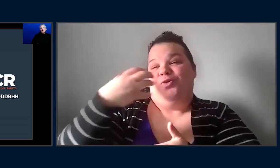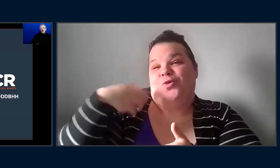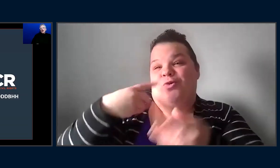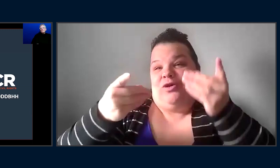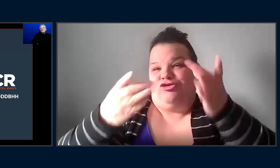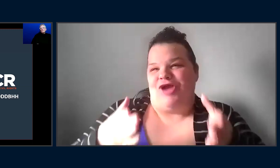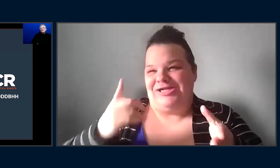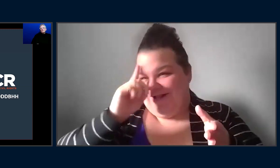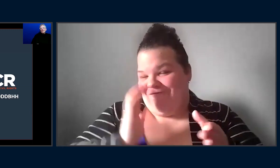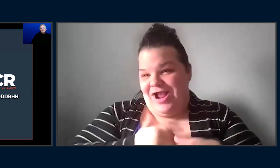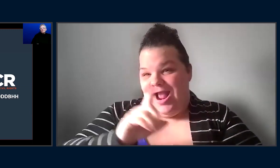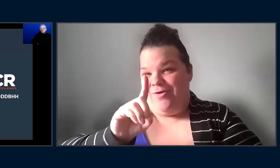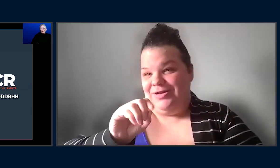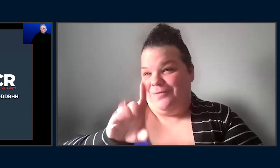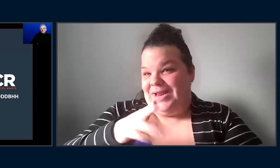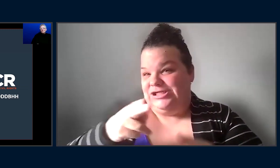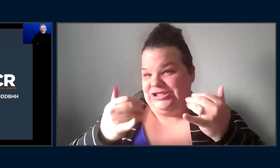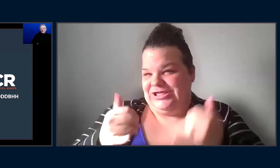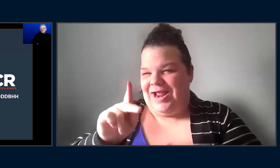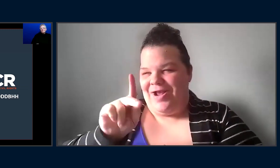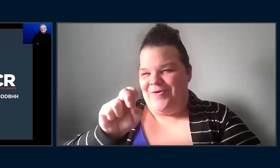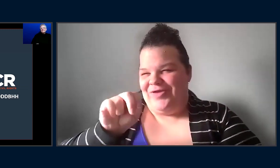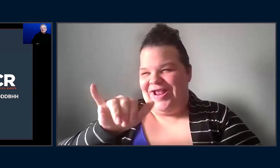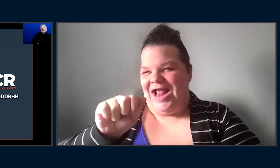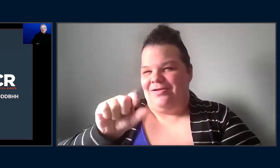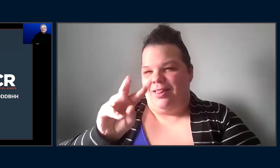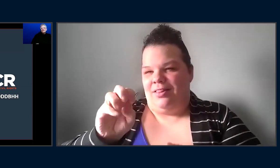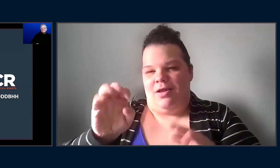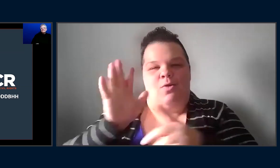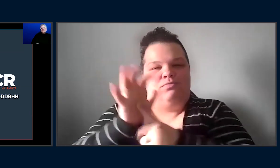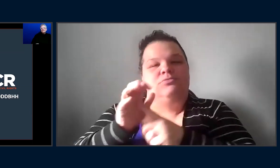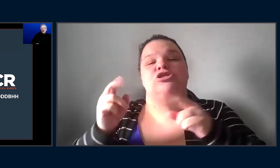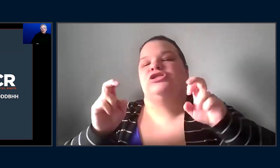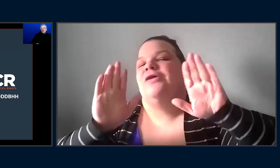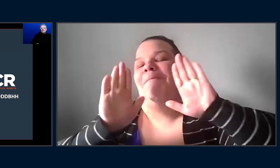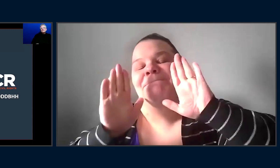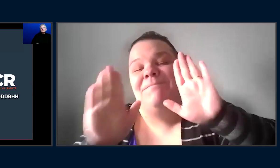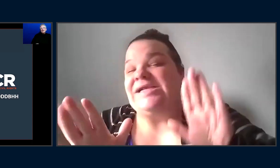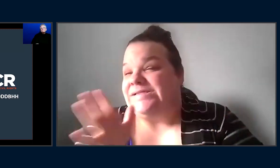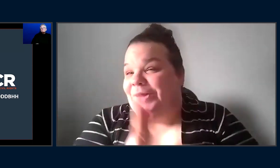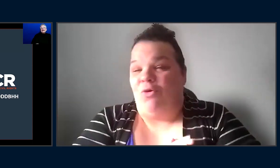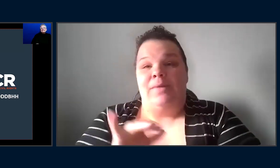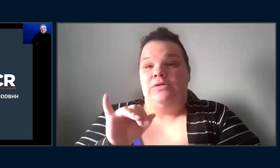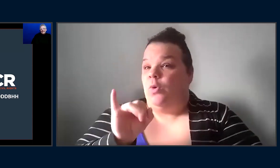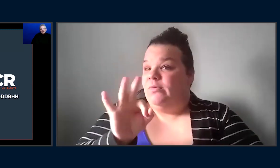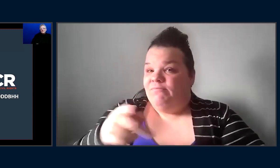Oh. Yep. There you go. So, we do have a new director of our DODDBHH. Her name is Kenya Lowe.